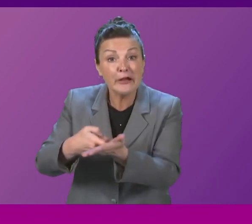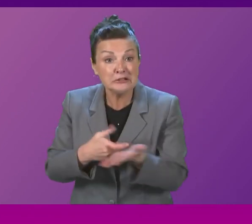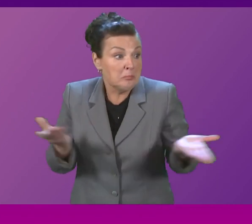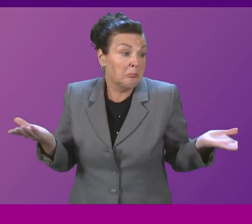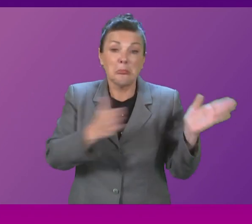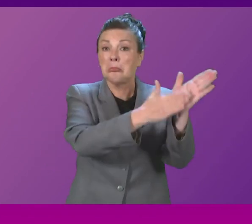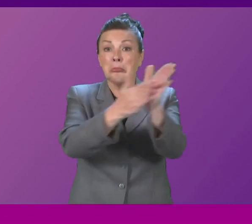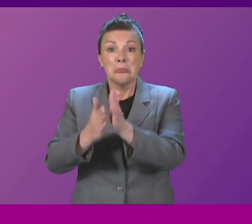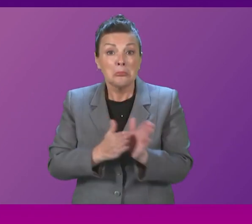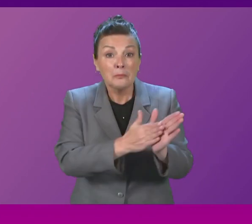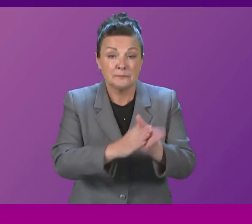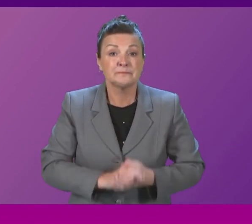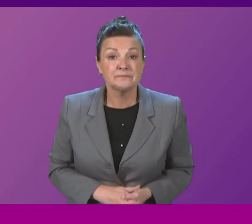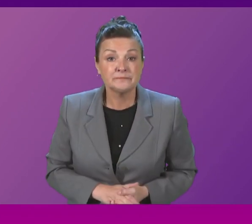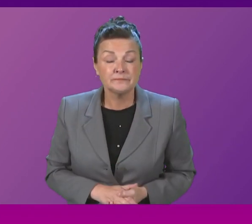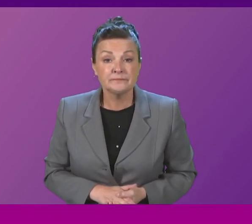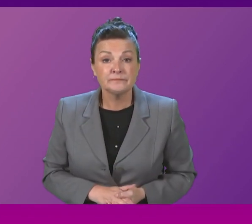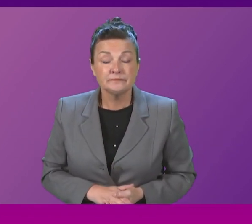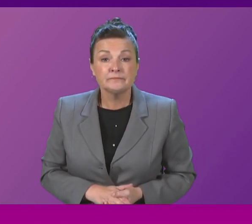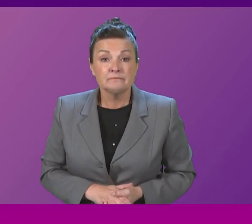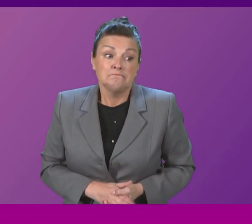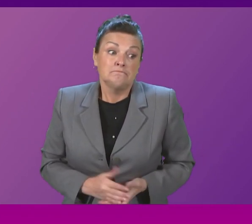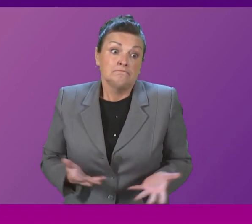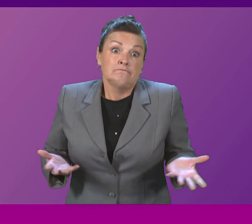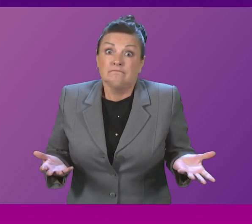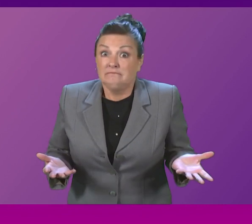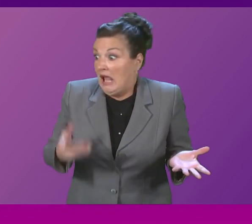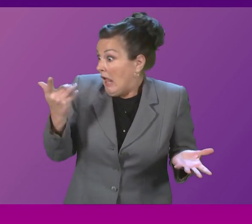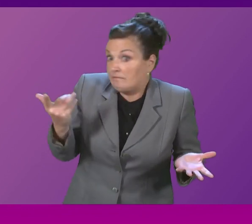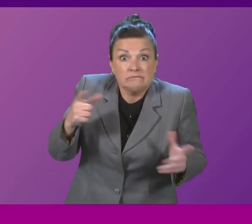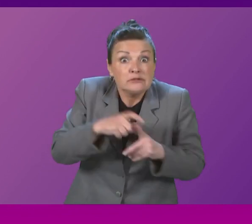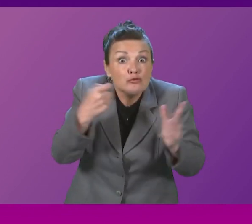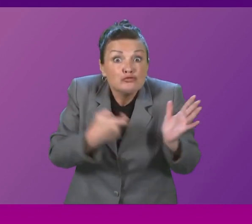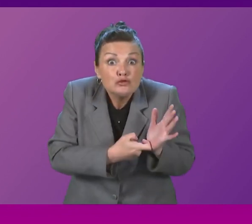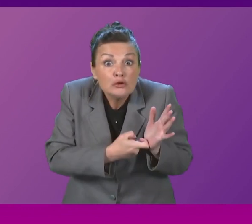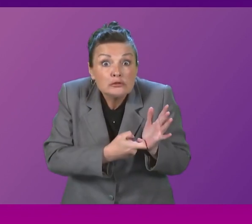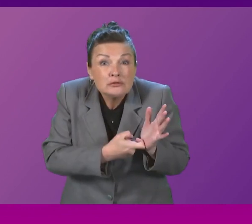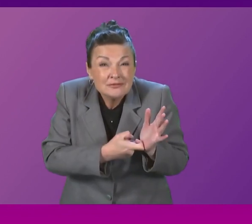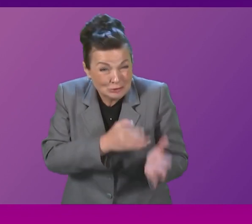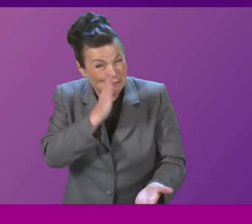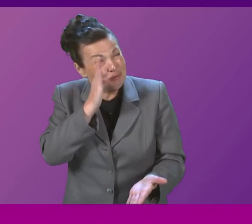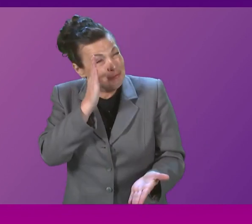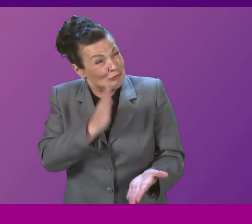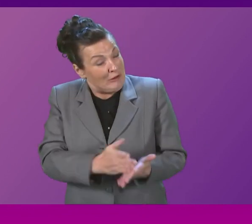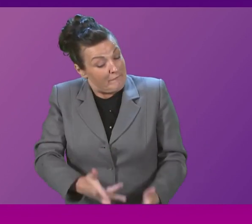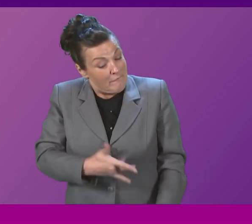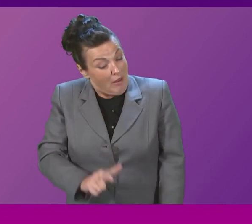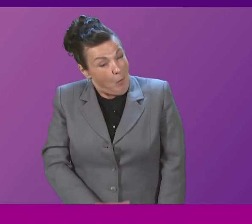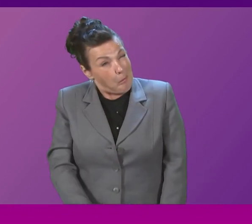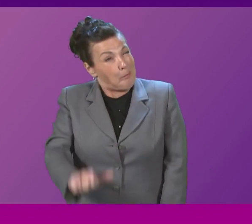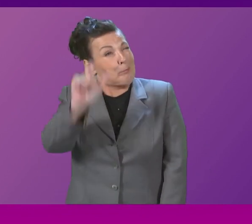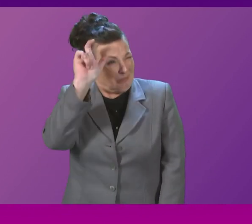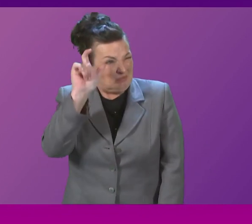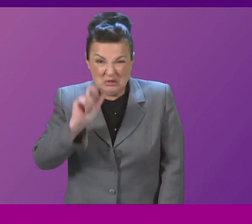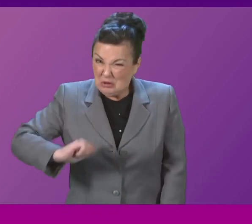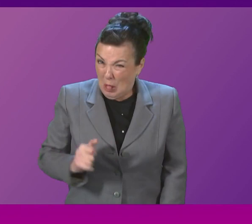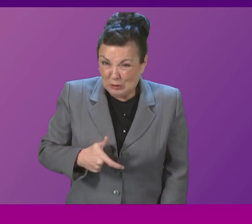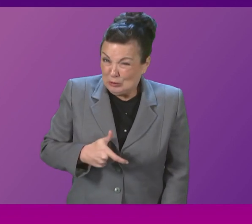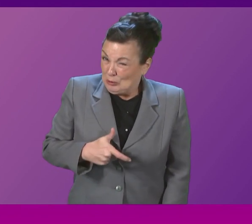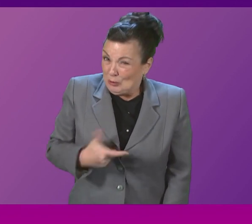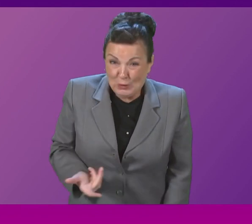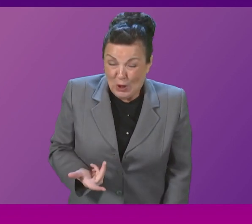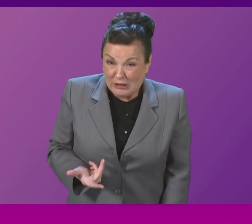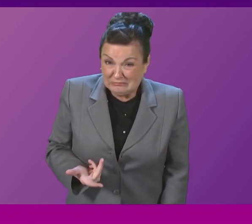If Douglas Ross was really confident in his arguments, he would have the courage to have